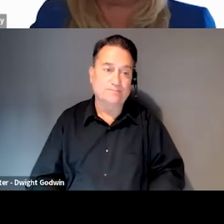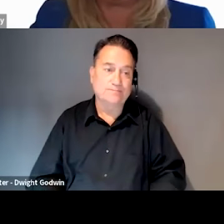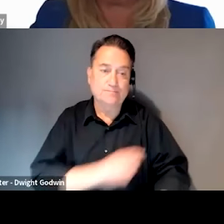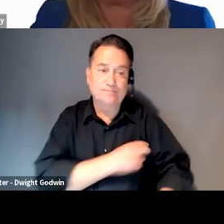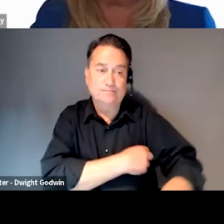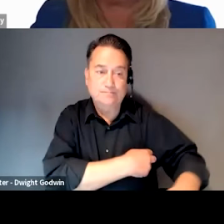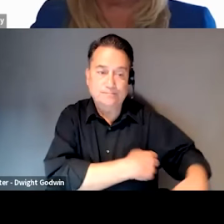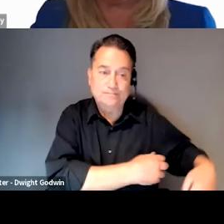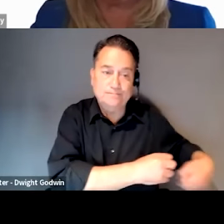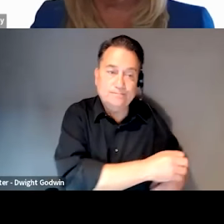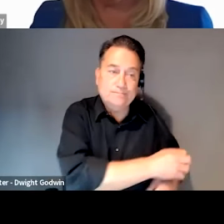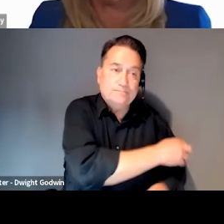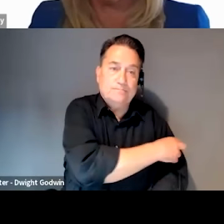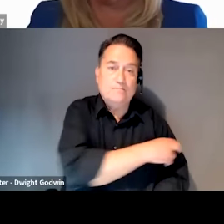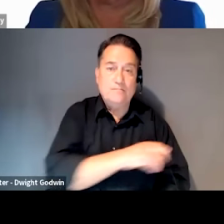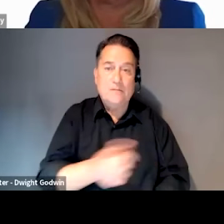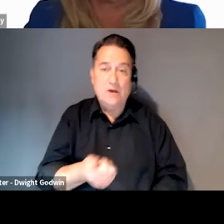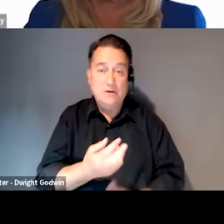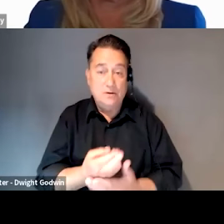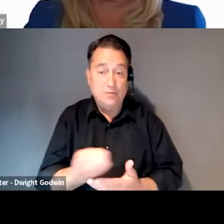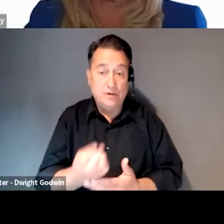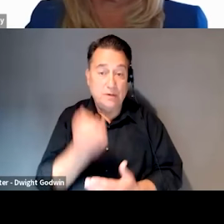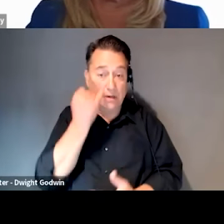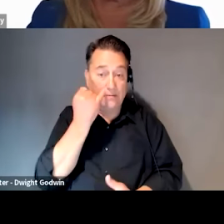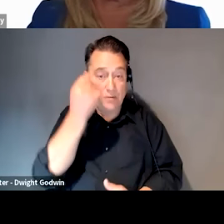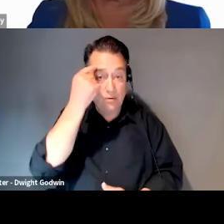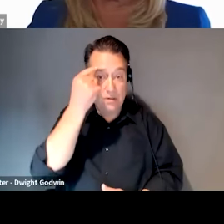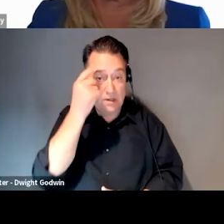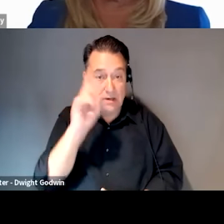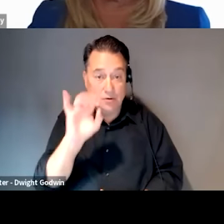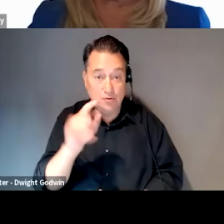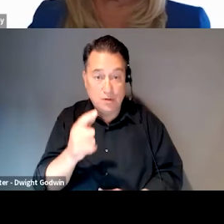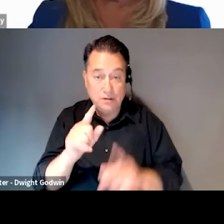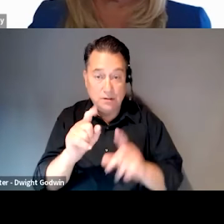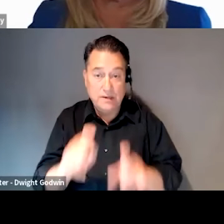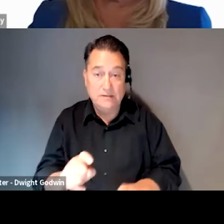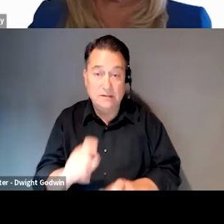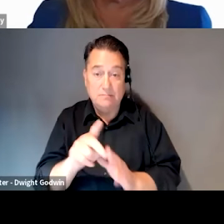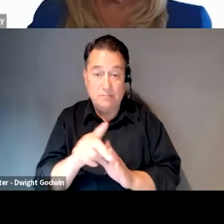Here's another great resource. If you believe that your drug testing policy needs to be reexamined and improved,